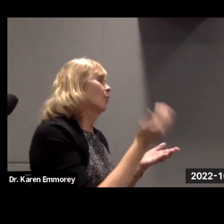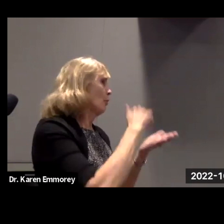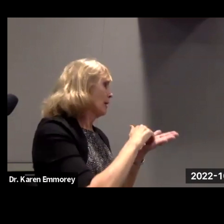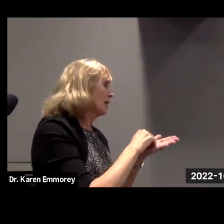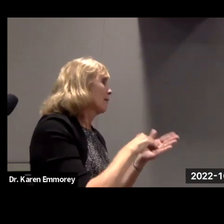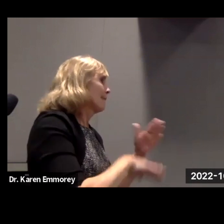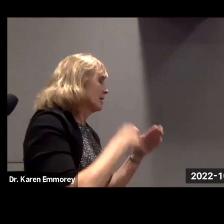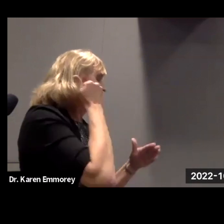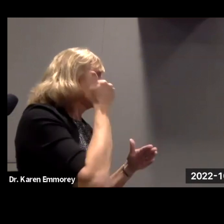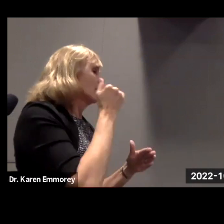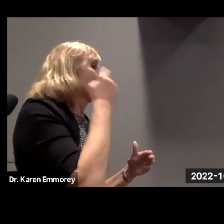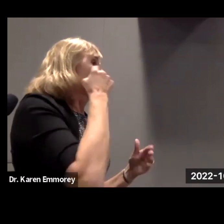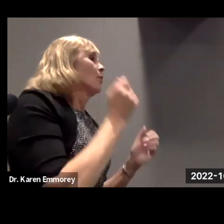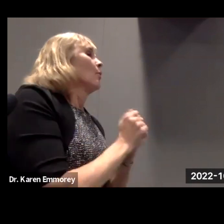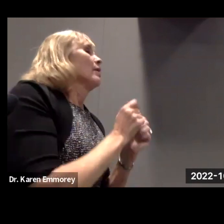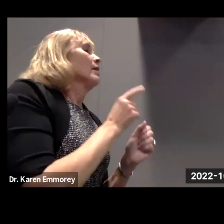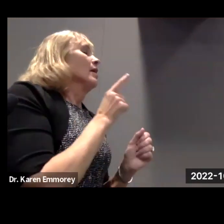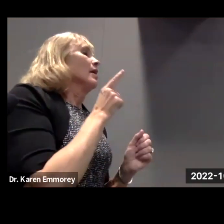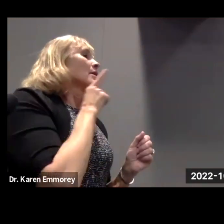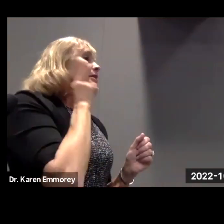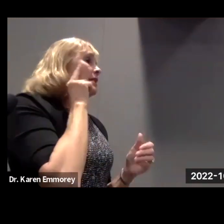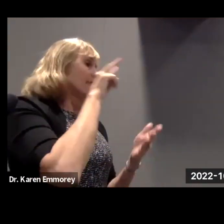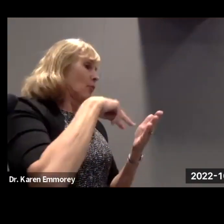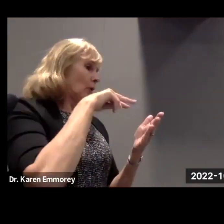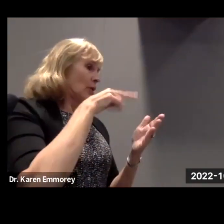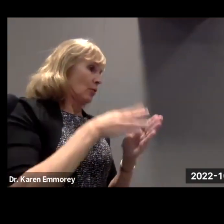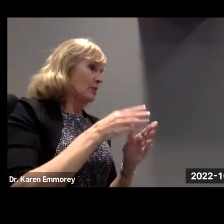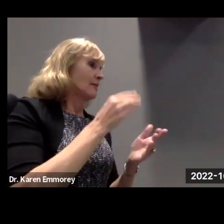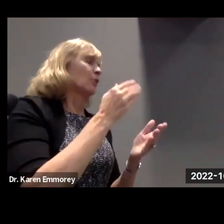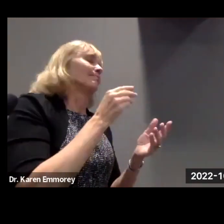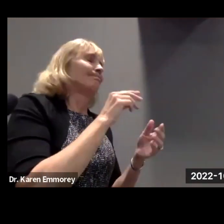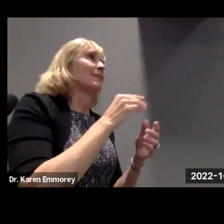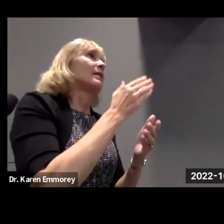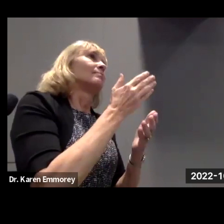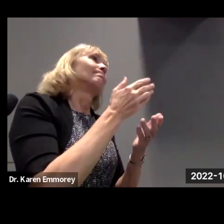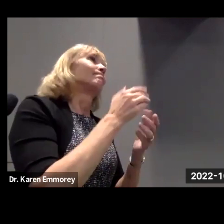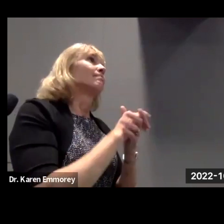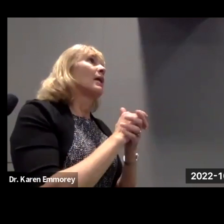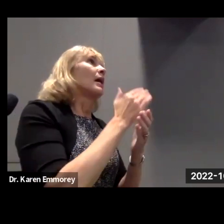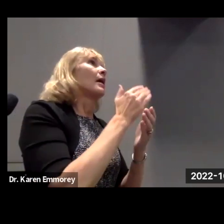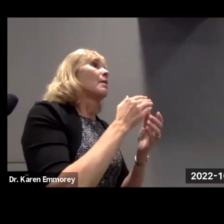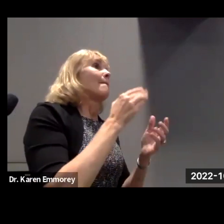we do have a phonological test. And it may be that there's different strategies that they're using.